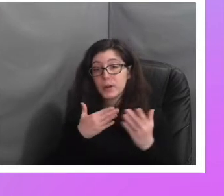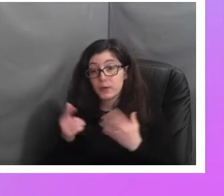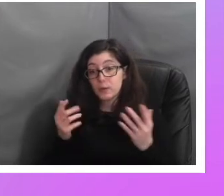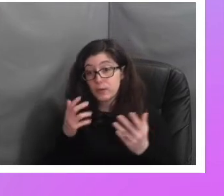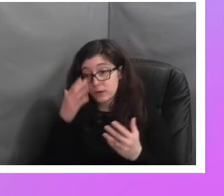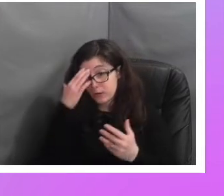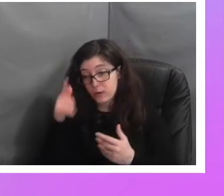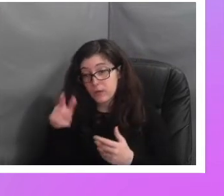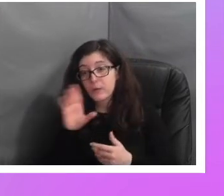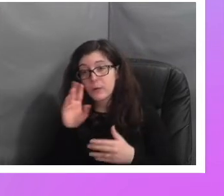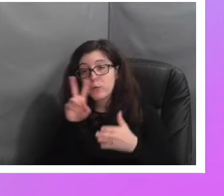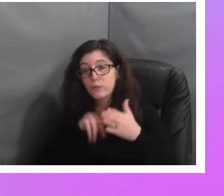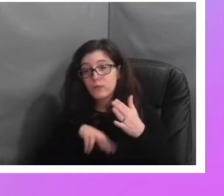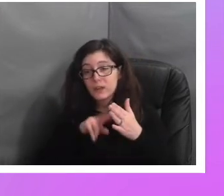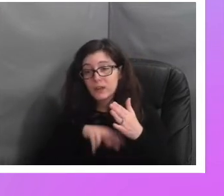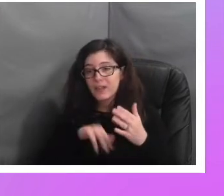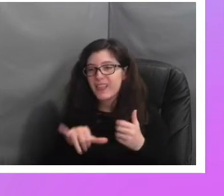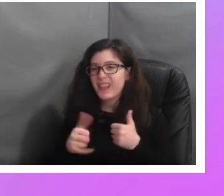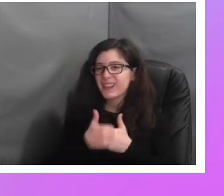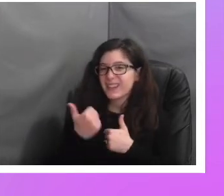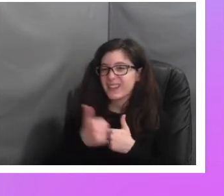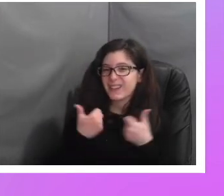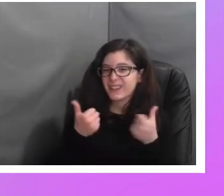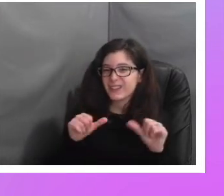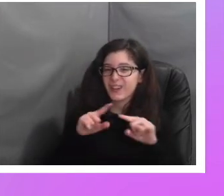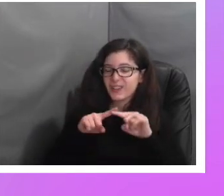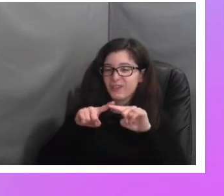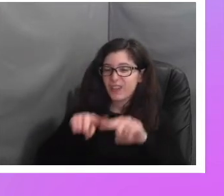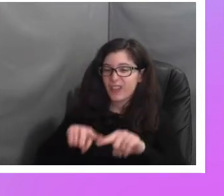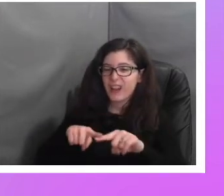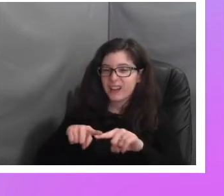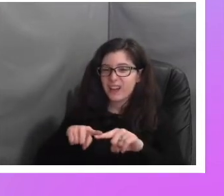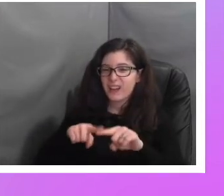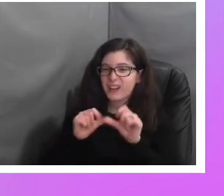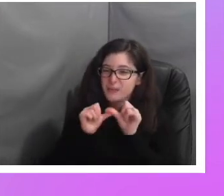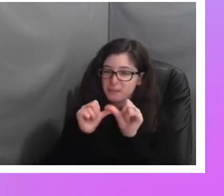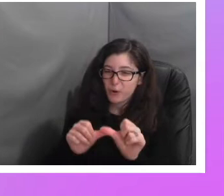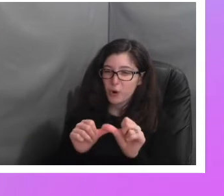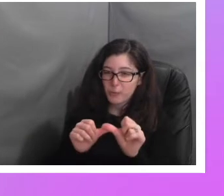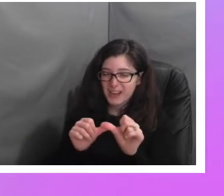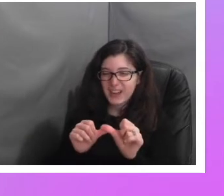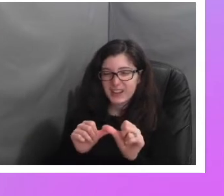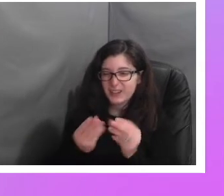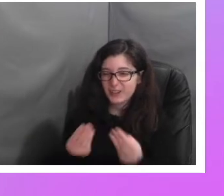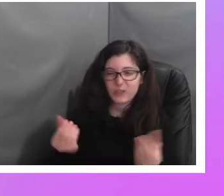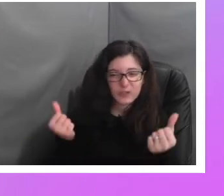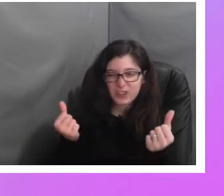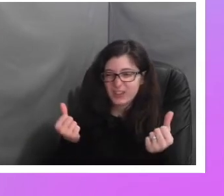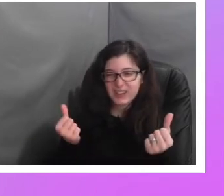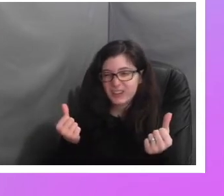This is a dangerous thing to try and rely on as a permanent fix, I've seen sighted people get bored